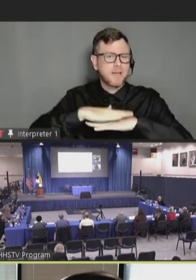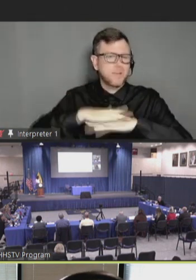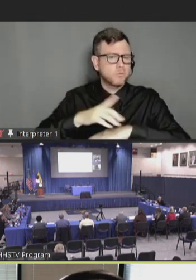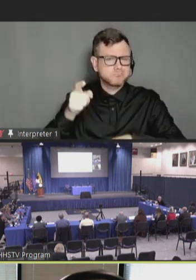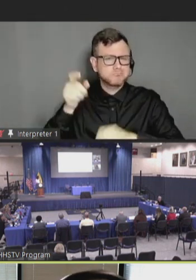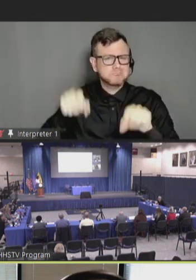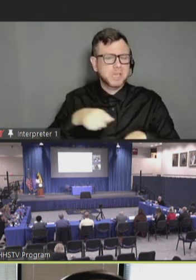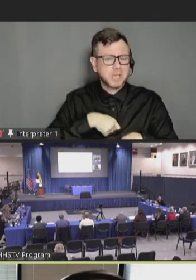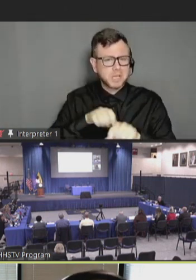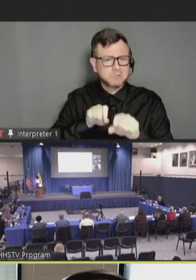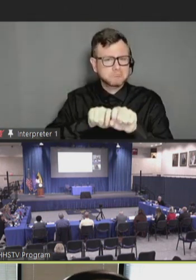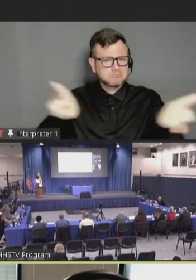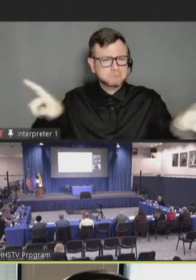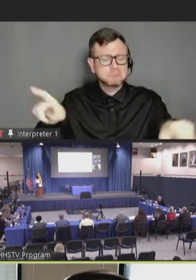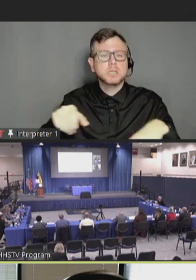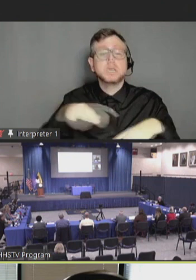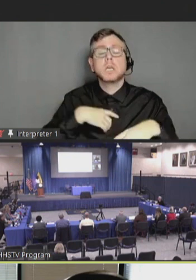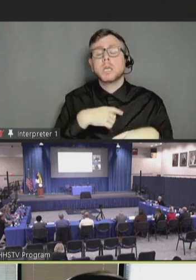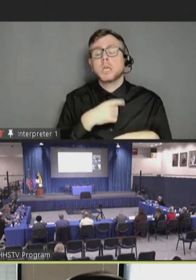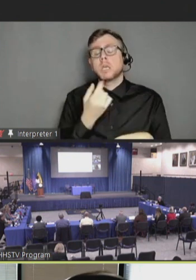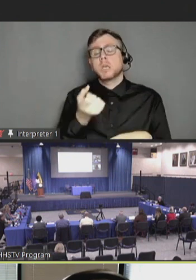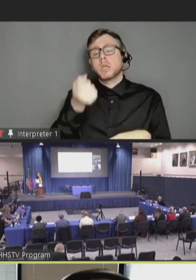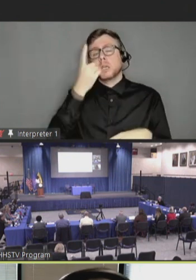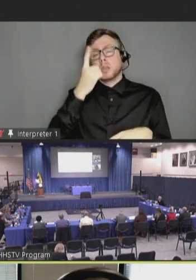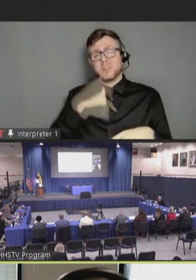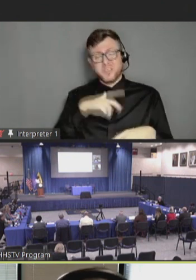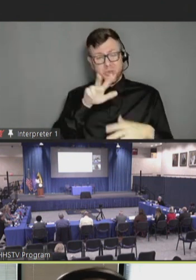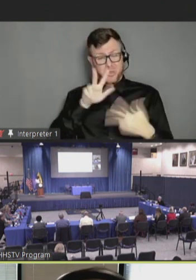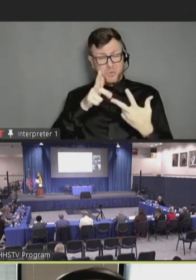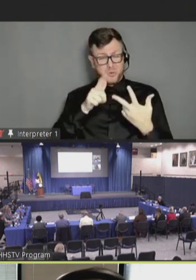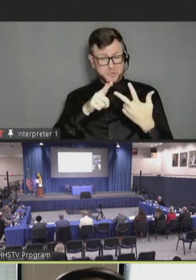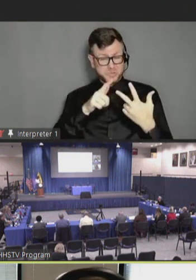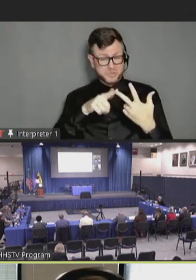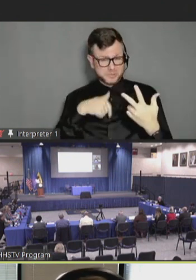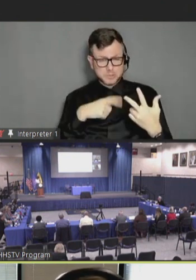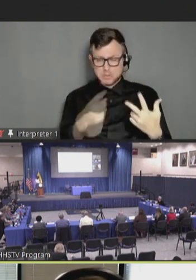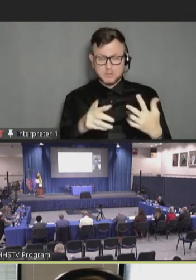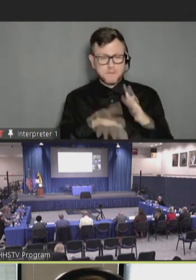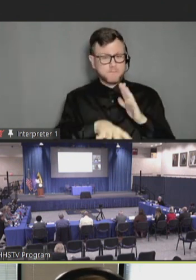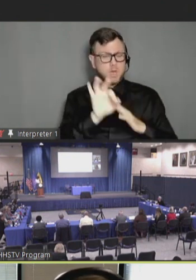But then it also brings up the challenge with that third study. Again, the findings were unexpected.